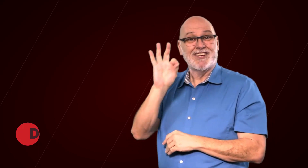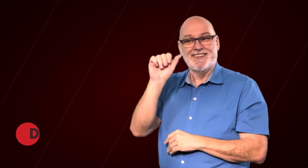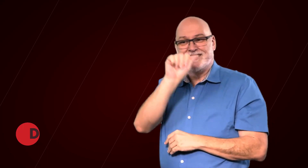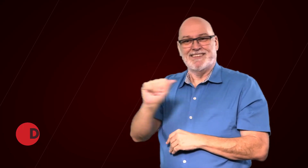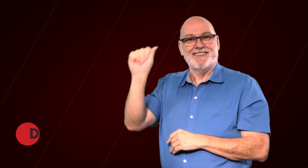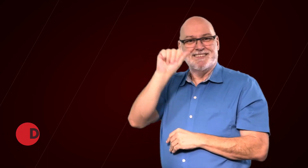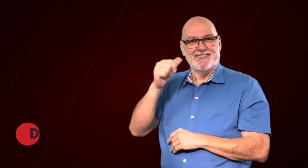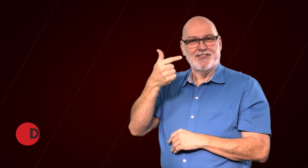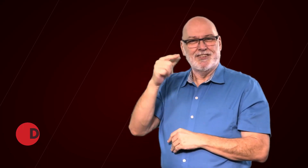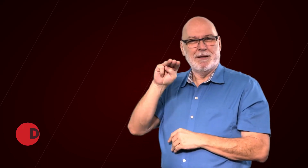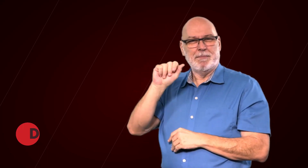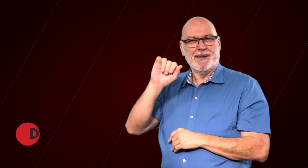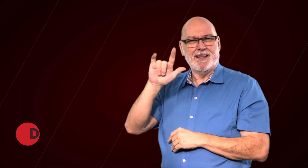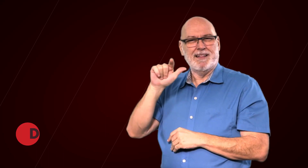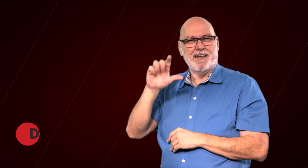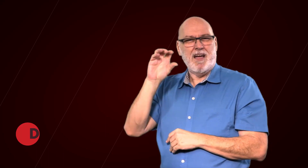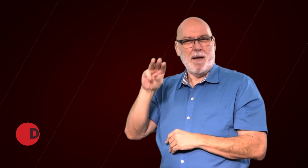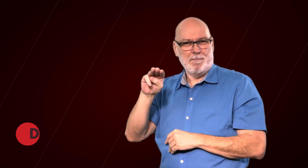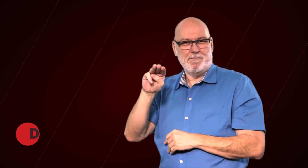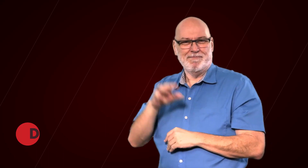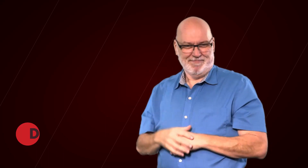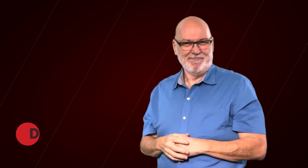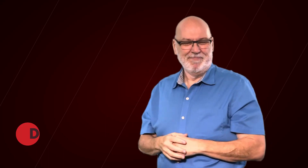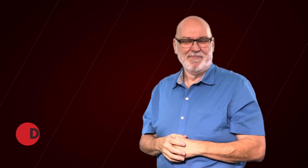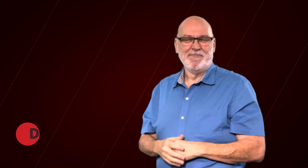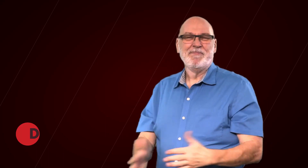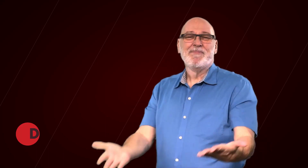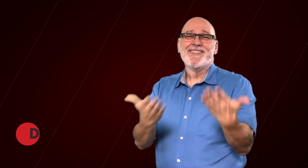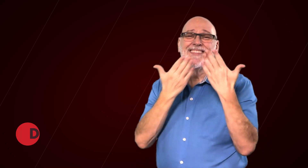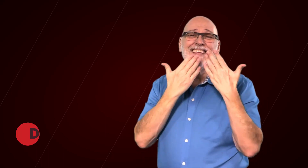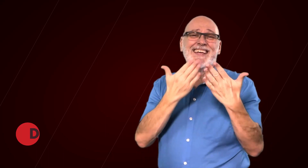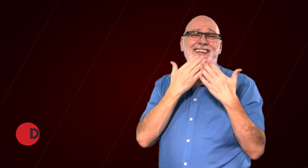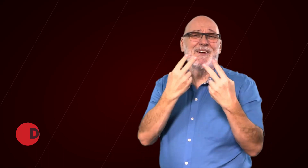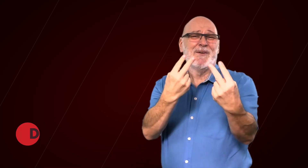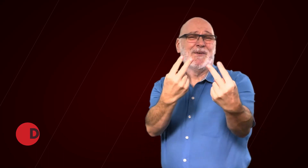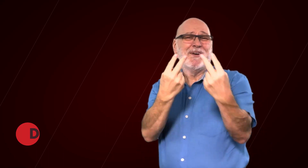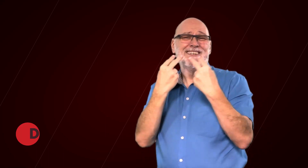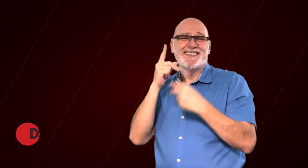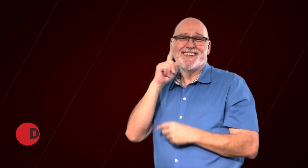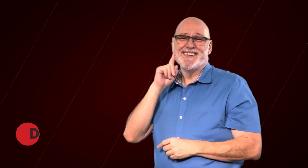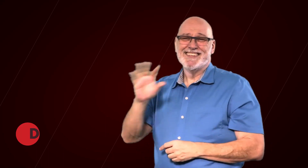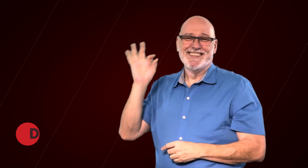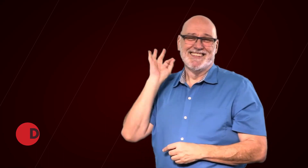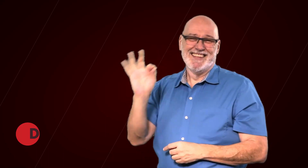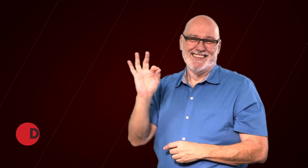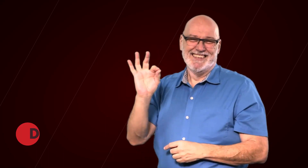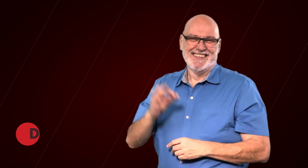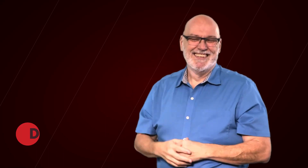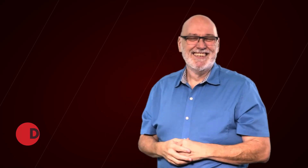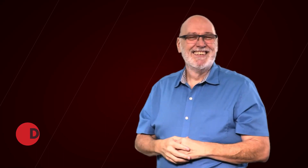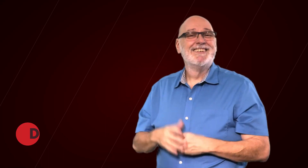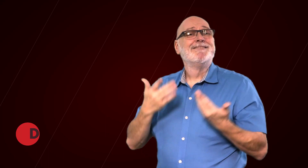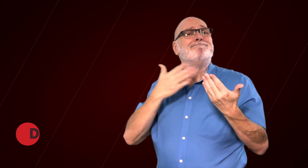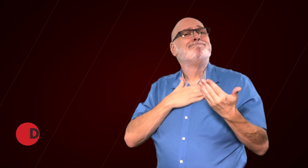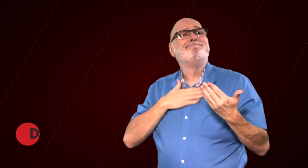deafdots@gmail.com. Thank you for watching DeafDots.